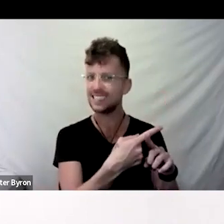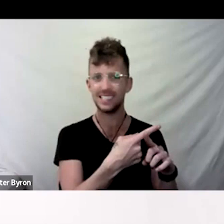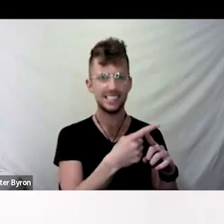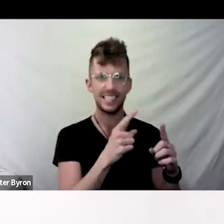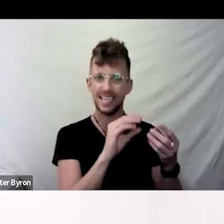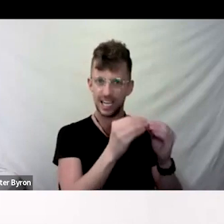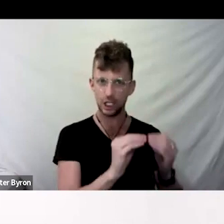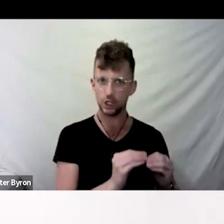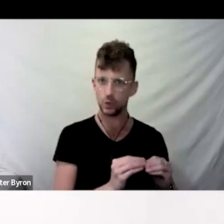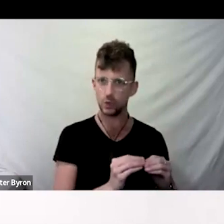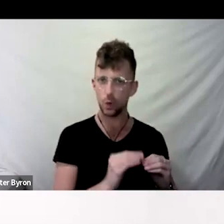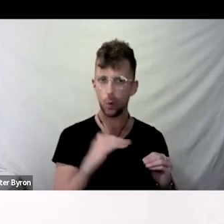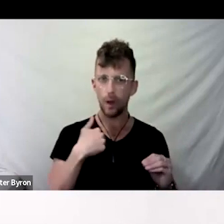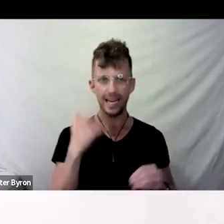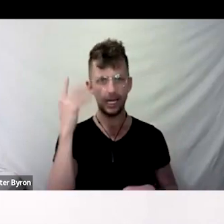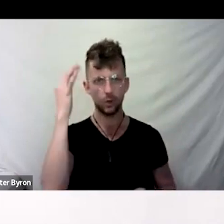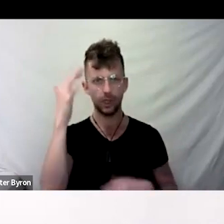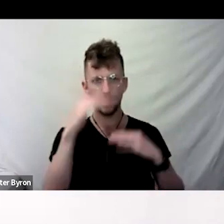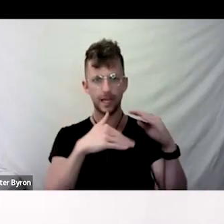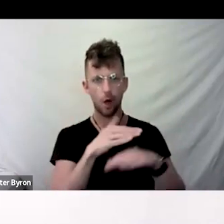Thanks Prudence. Thanks for that, Amanda.